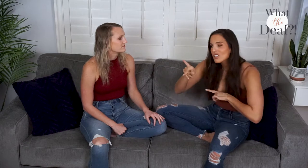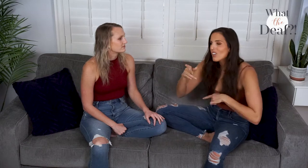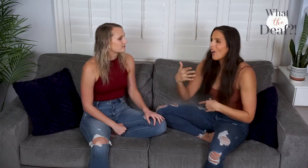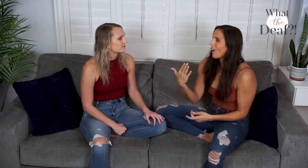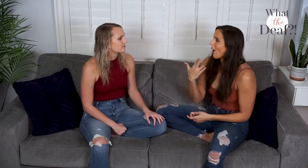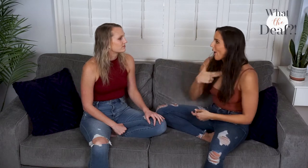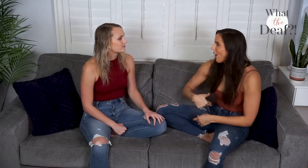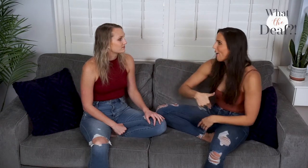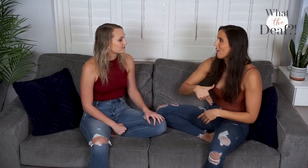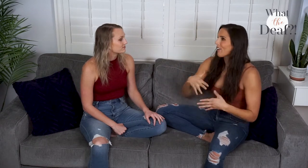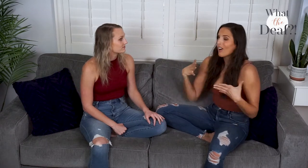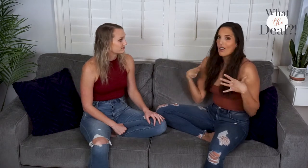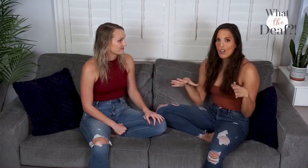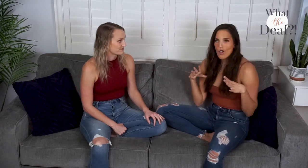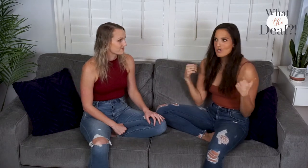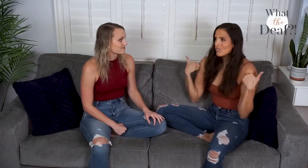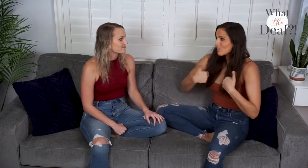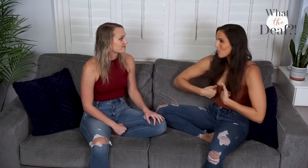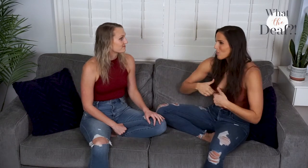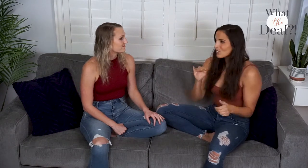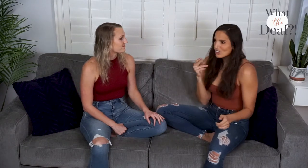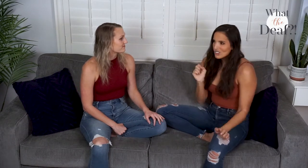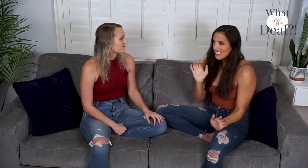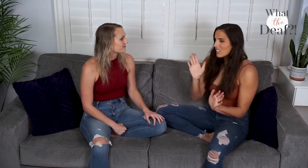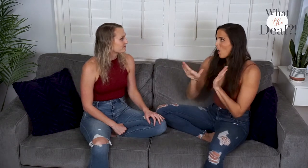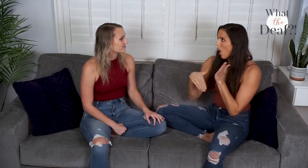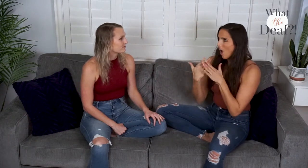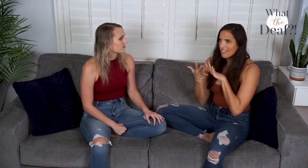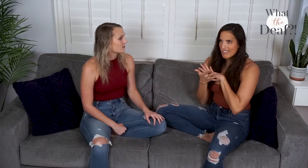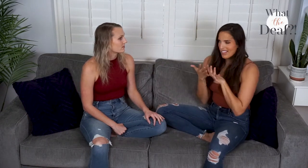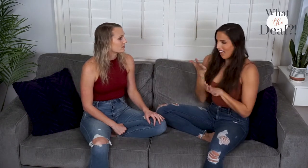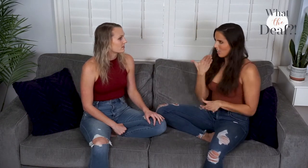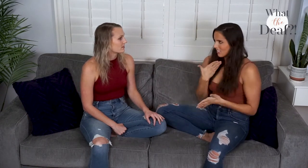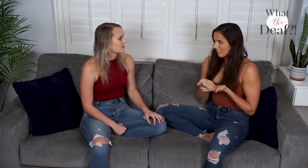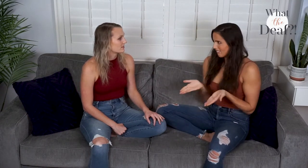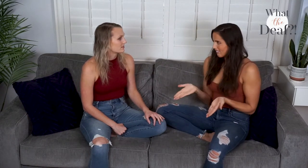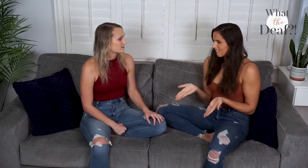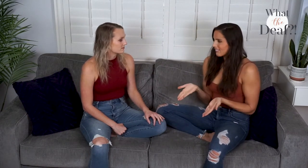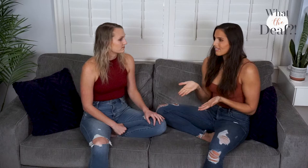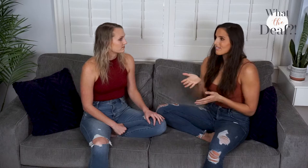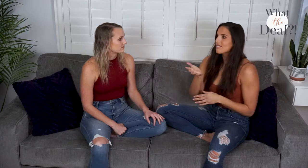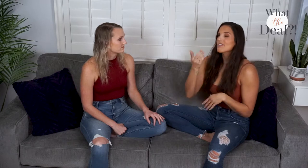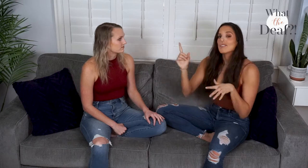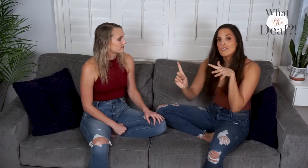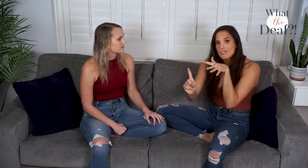professionally and cute, we had a jacket, jeans, all of those things.